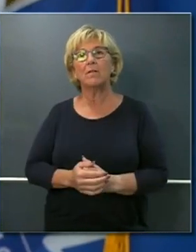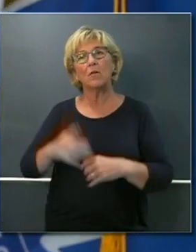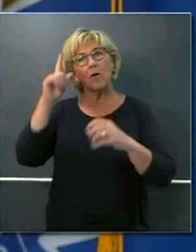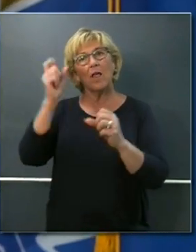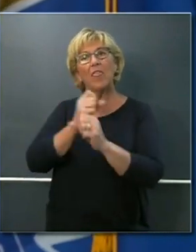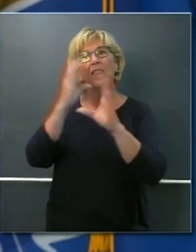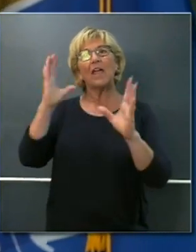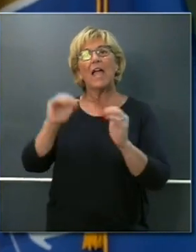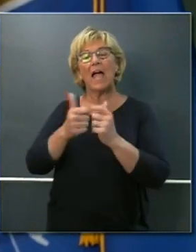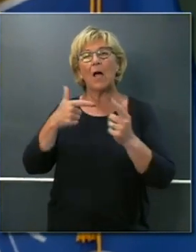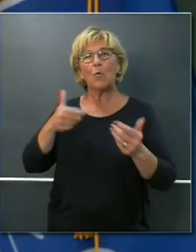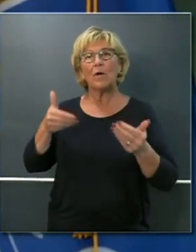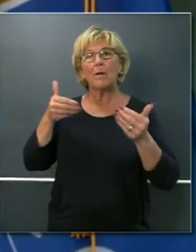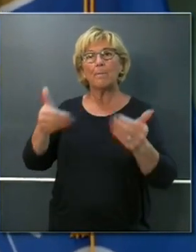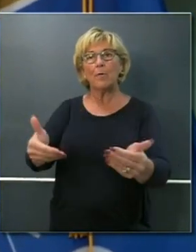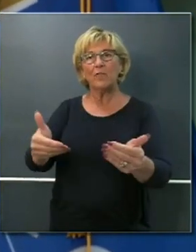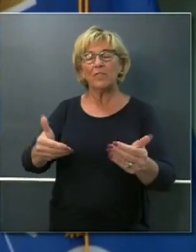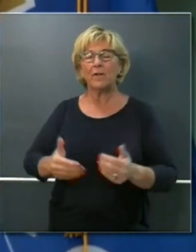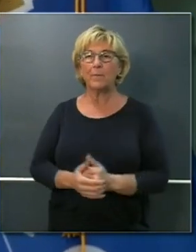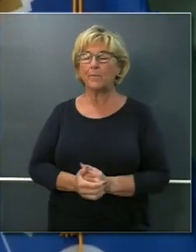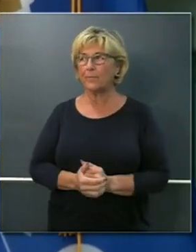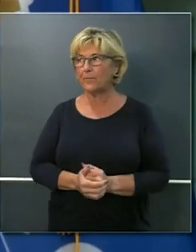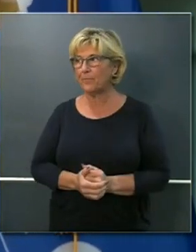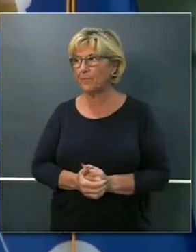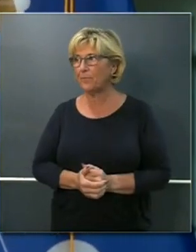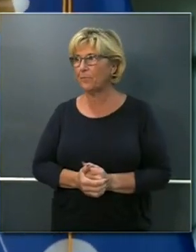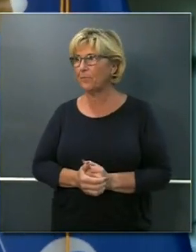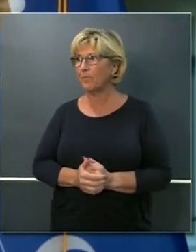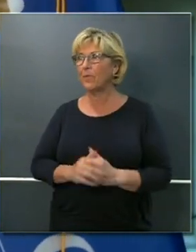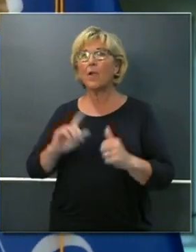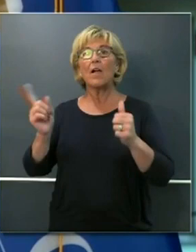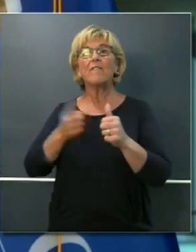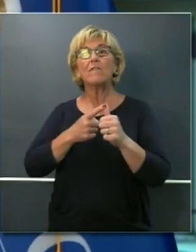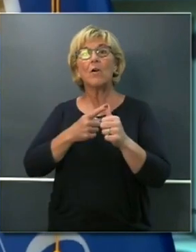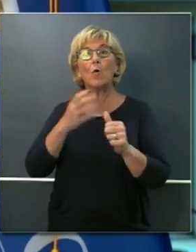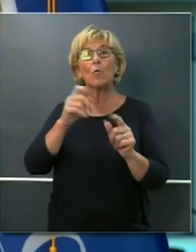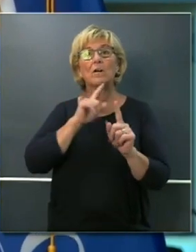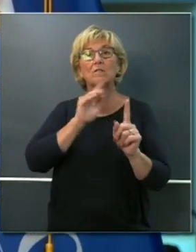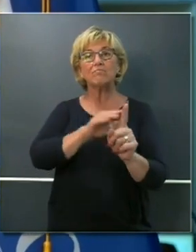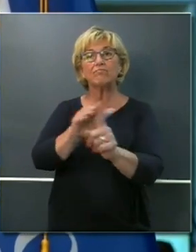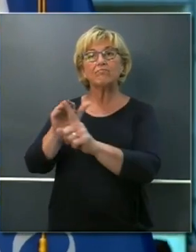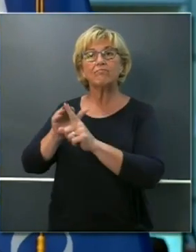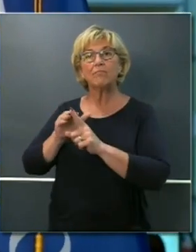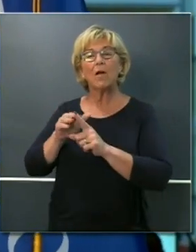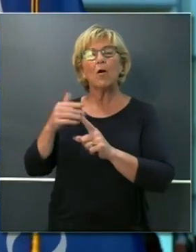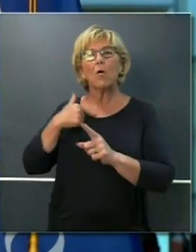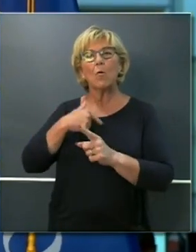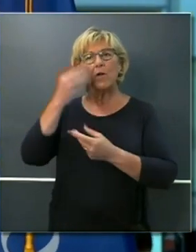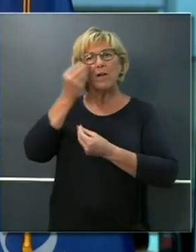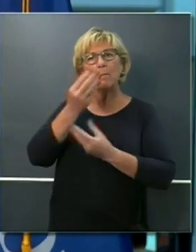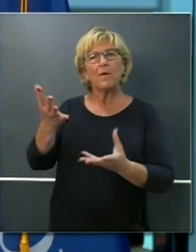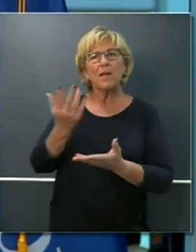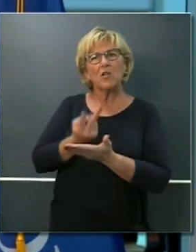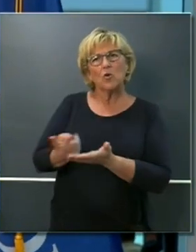OPTIMISM. OPTIMISM IS BASED UPON US LOOKING AT THE DATA AND UNDERSTANDING WHERE WE ARE TODAY. AND, WE ARE GIVING YOU SOME INSIGHT INTO THE WAY THAT WE